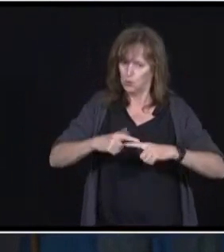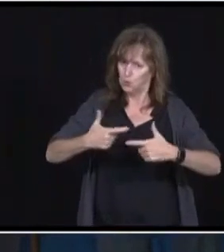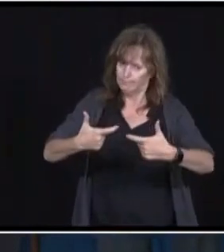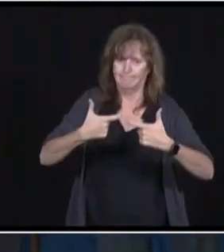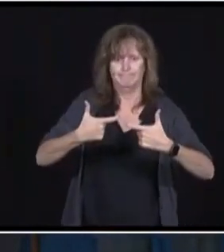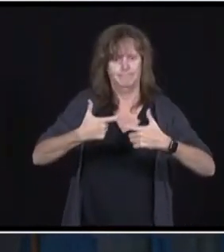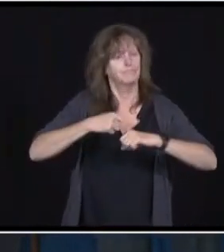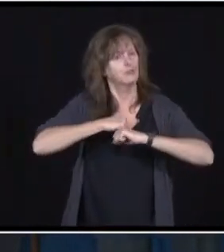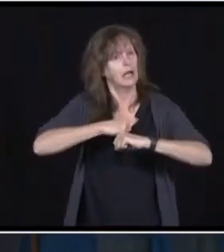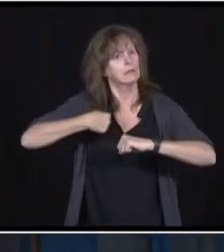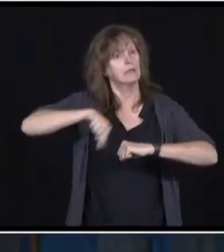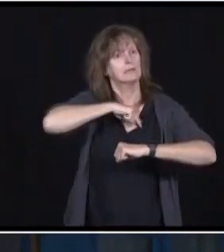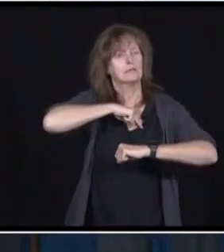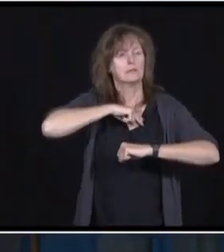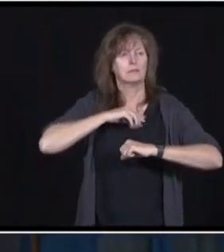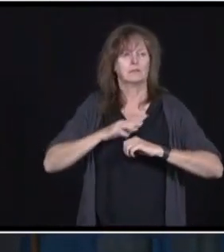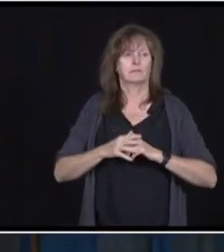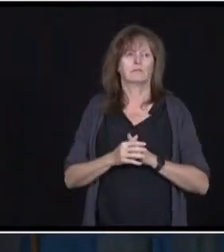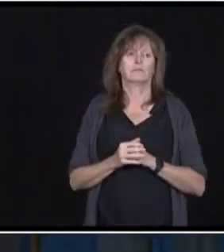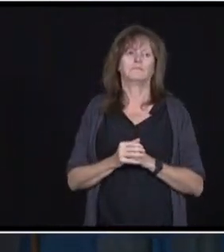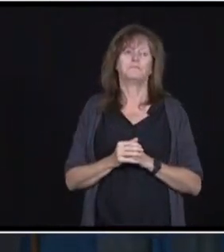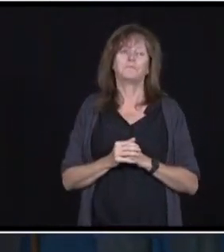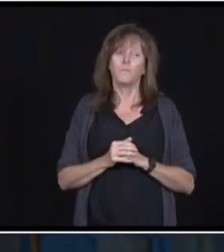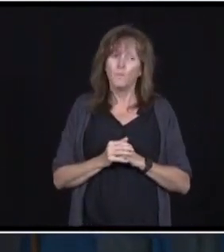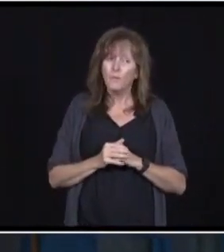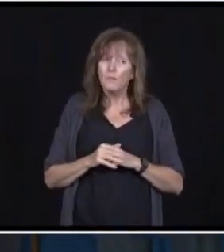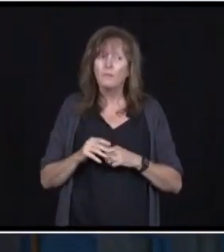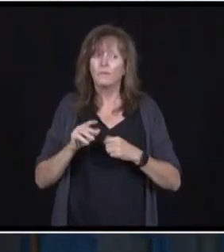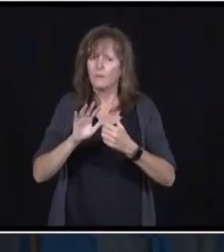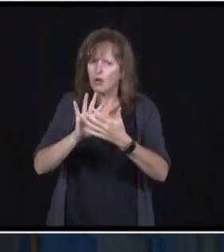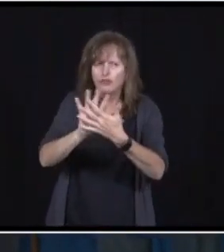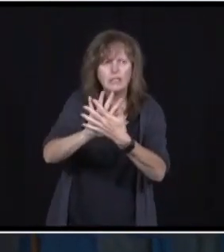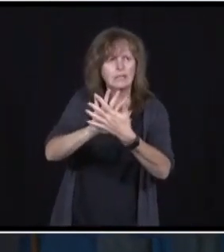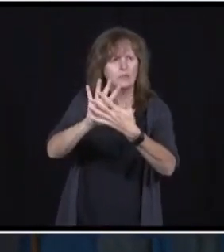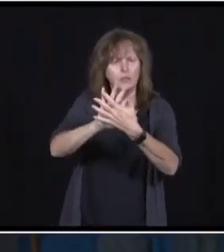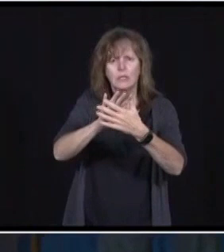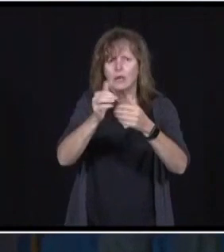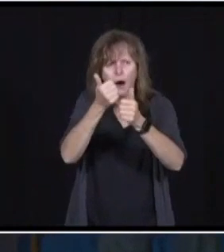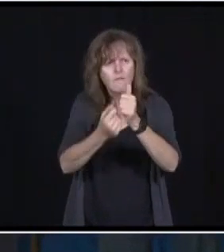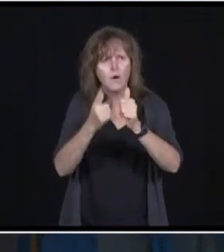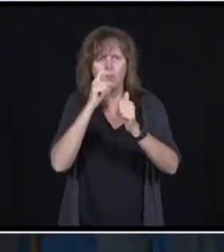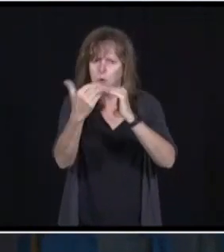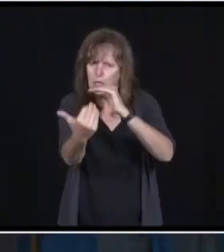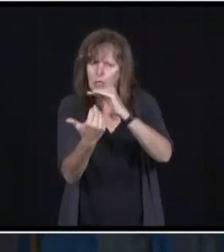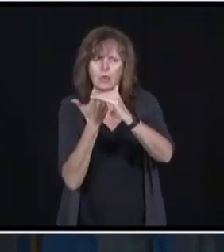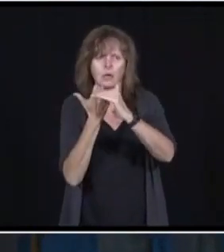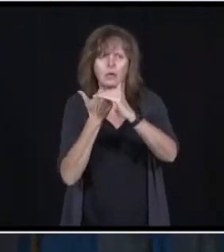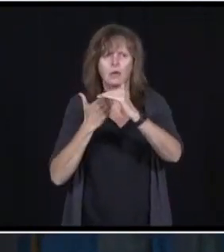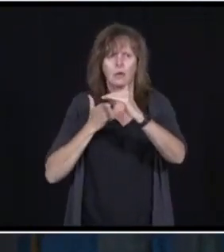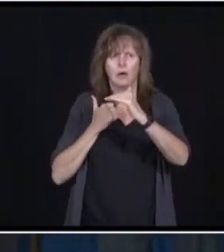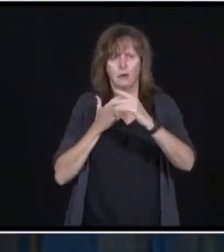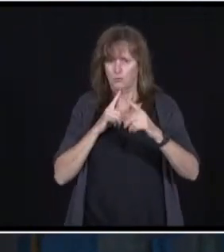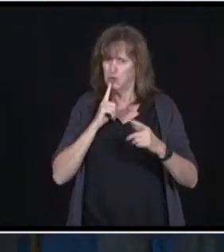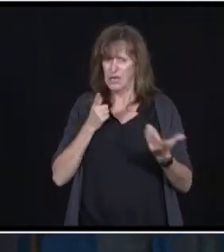If somebody slipped up, made little mistake, and I am sure it will not happen again, but they are the ones that we